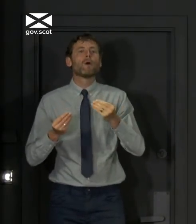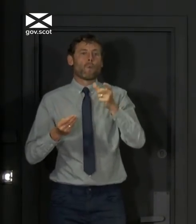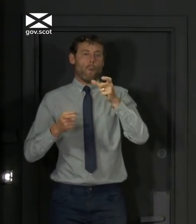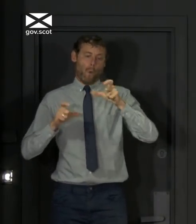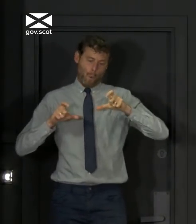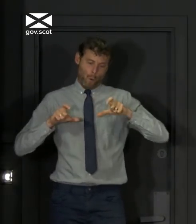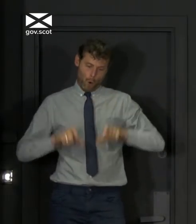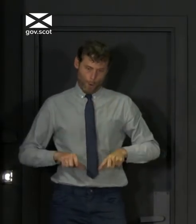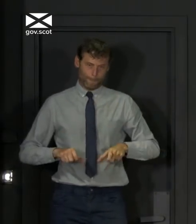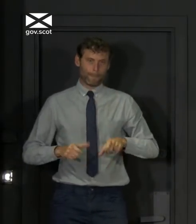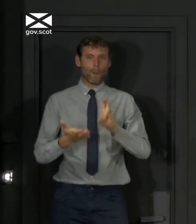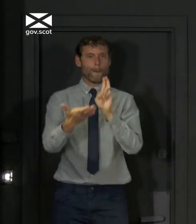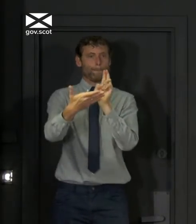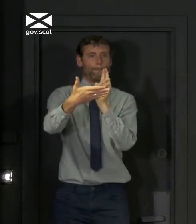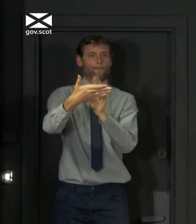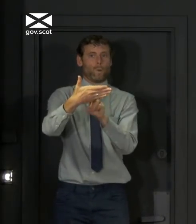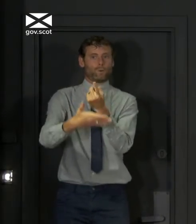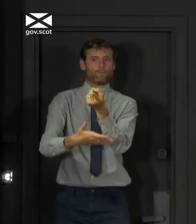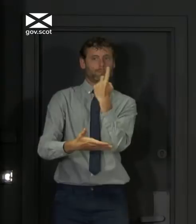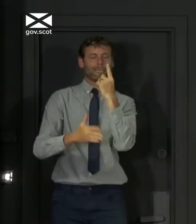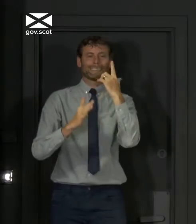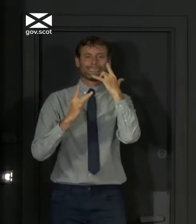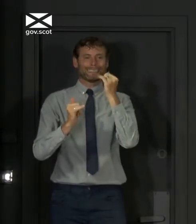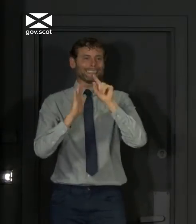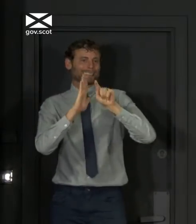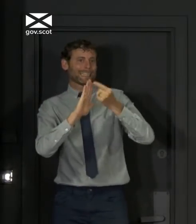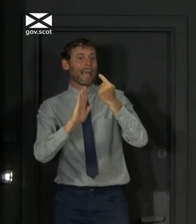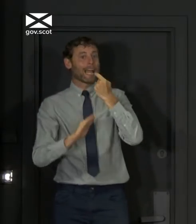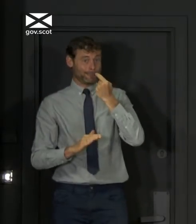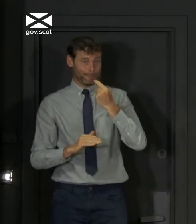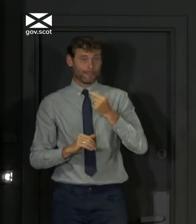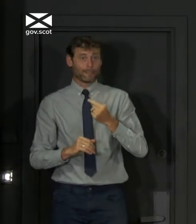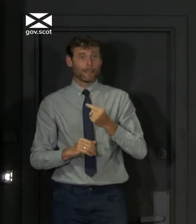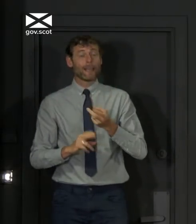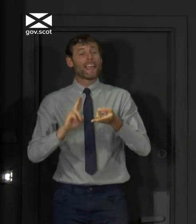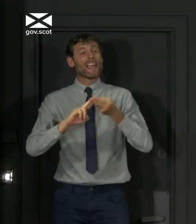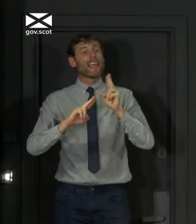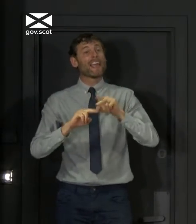basic measures, then all of us can stay safe, protect others and save lives.